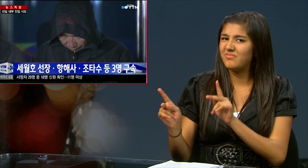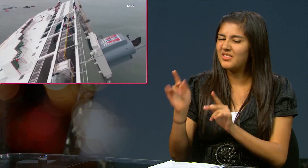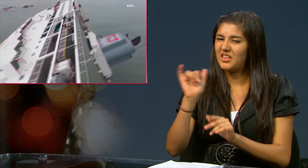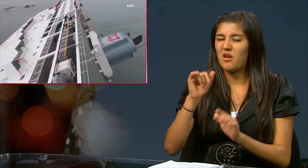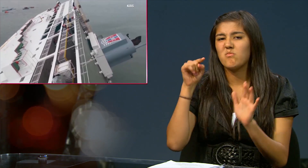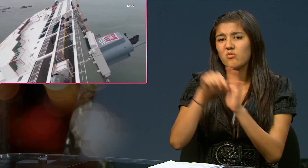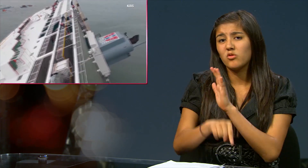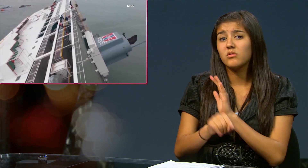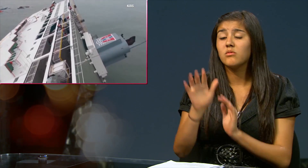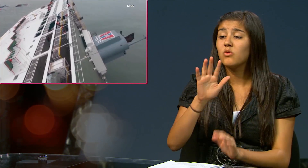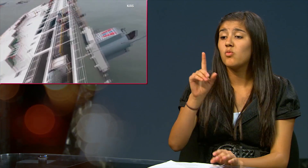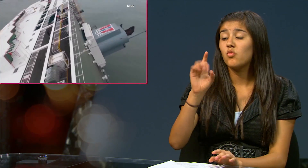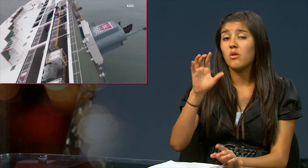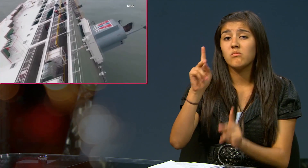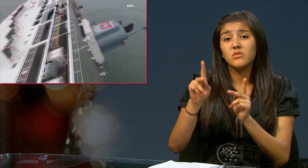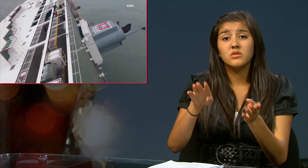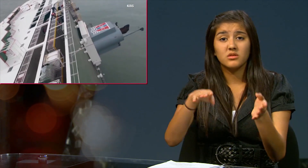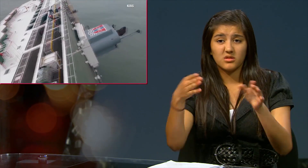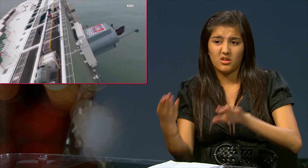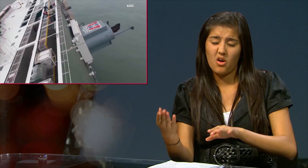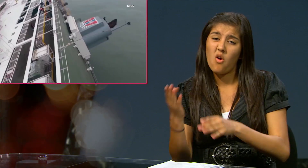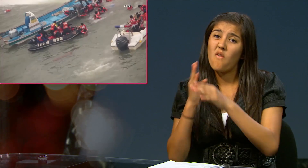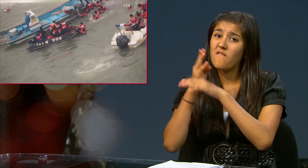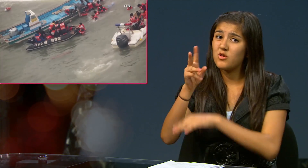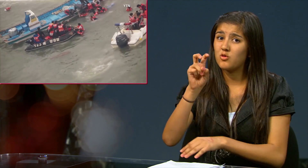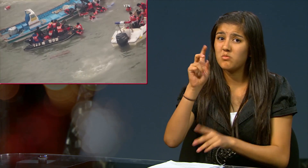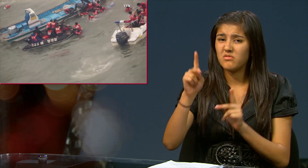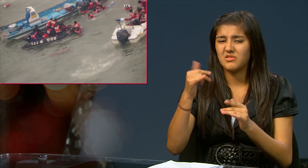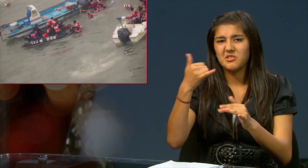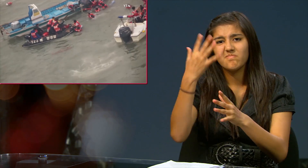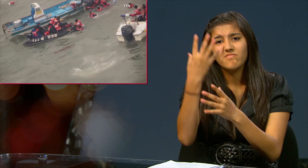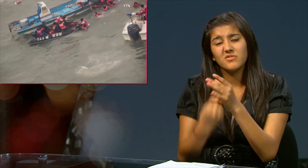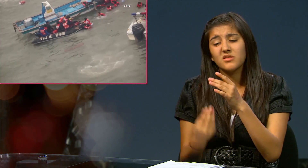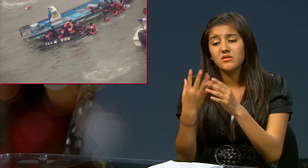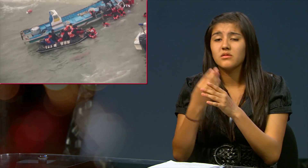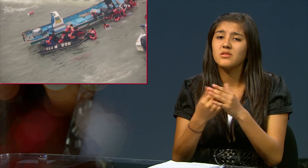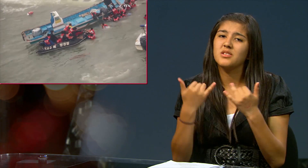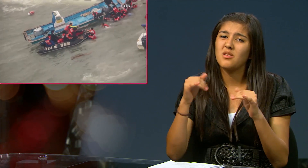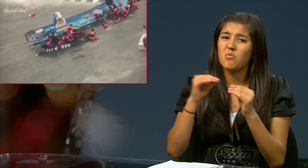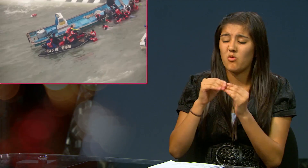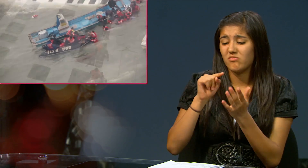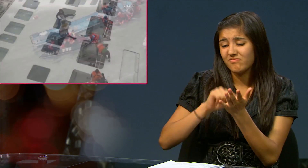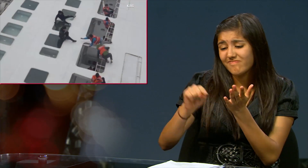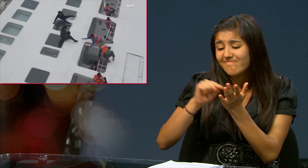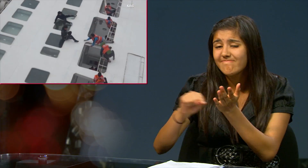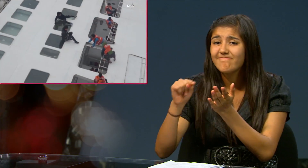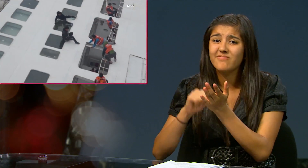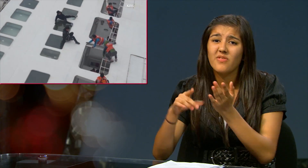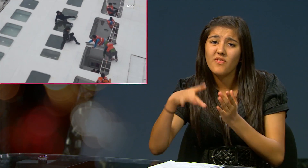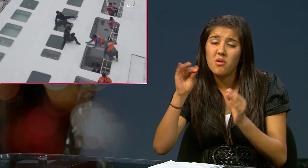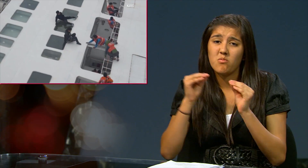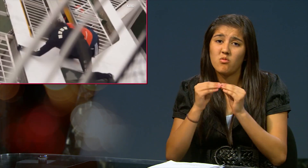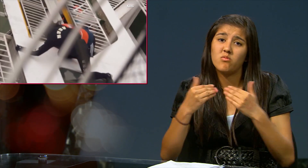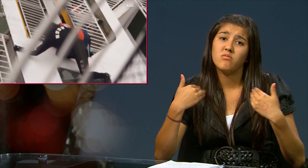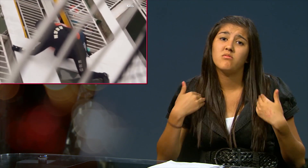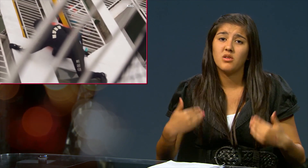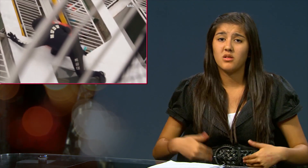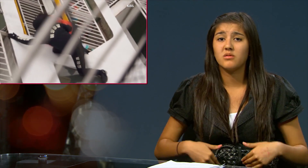HIS ACTIONS "AKIN TO MURDER." ALMOST 100 PEOPLE WERE KILLED AND OVER 200 ARE STILL MISSING. MORE BODIES ARE BEING FOUND.